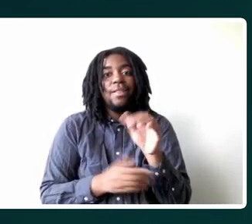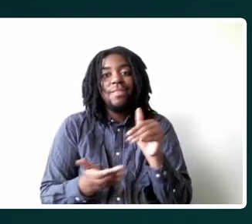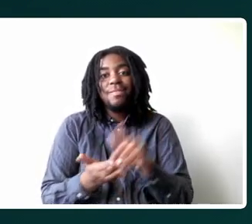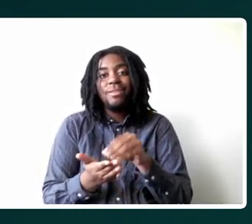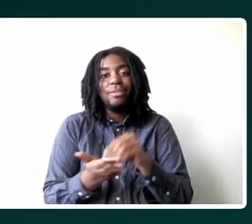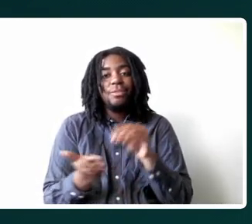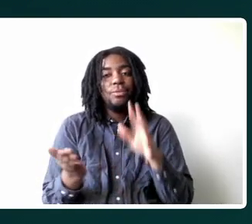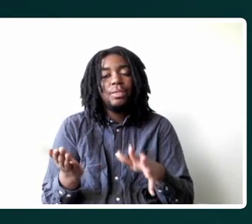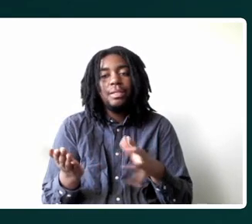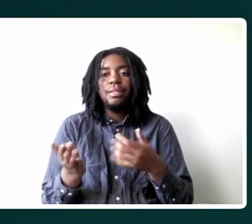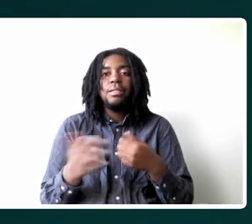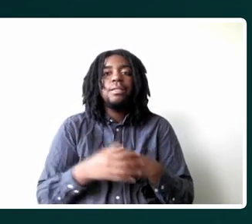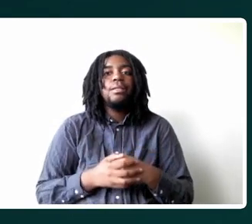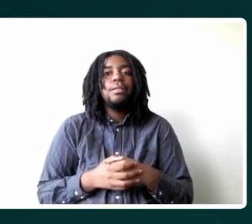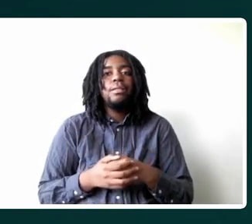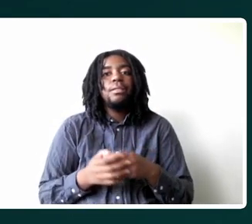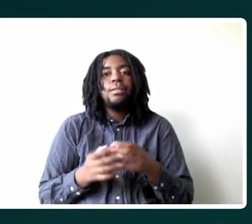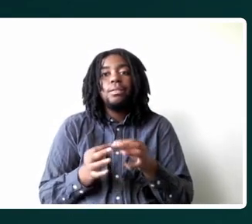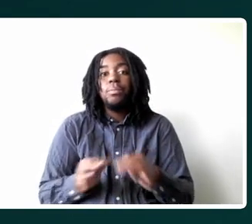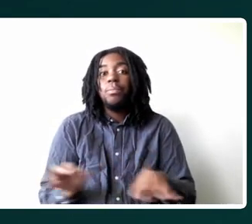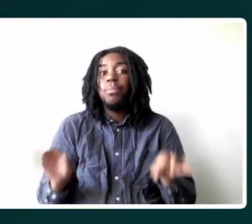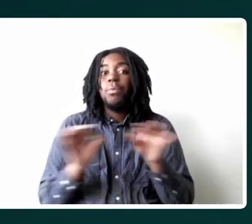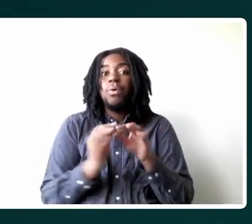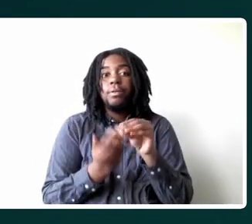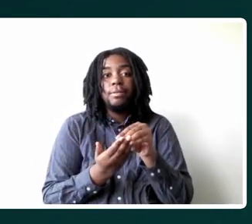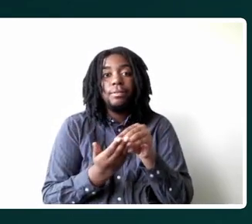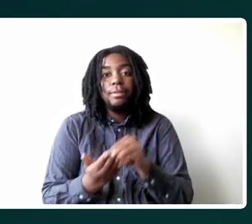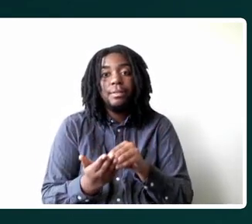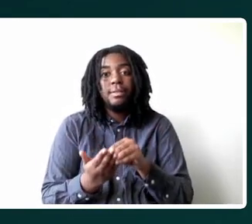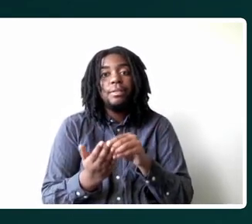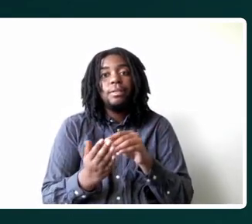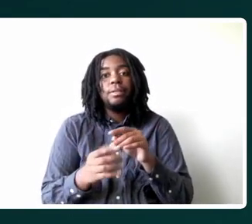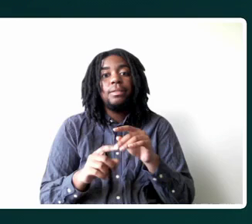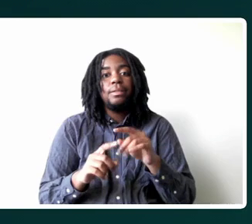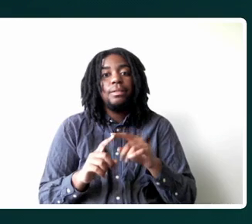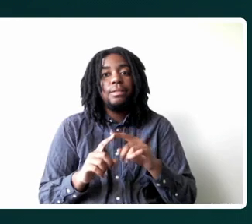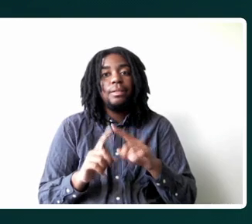It is important to note that although Fairfax County is the fifth wealthiest county in the